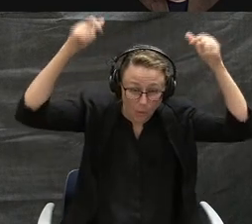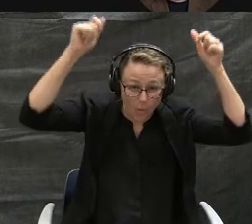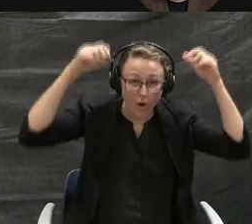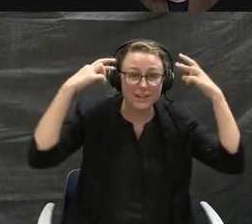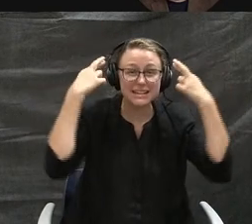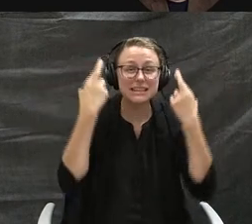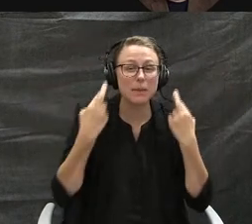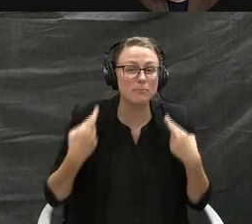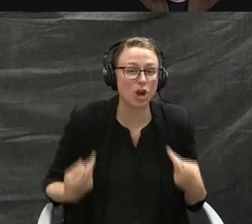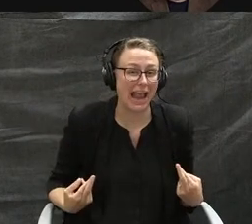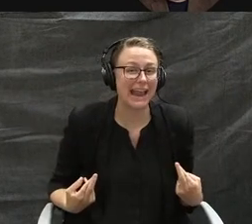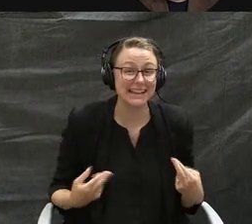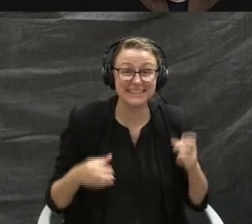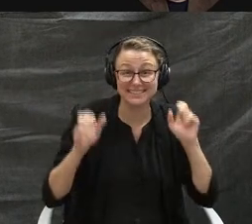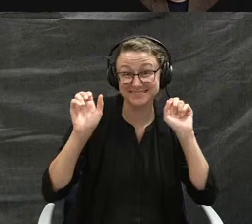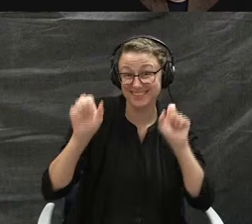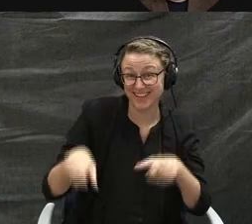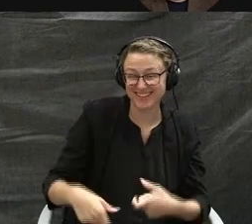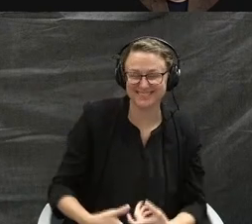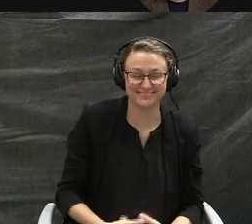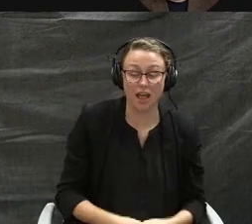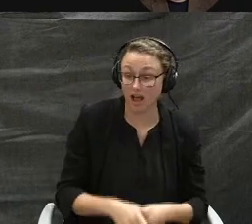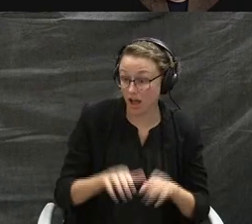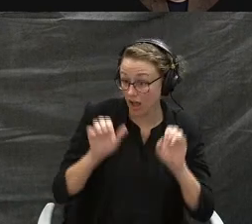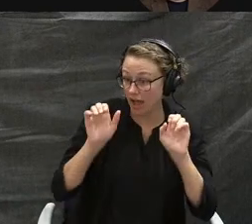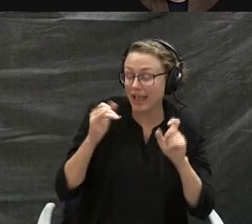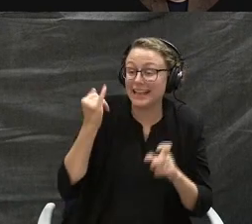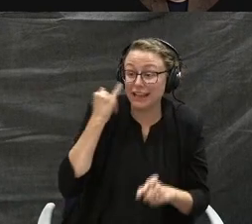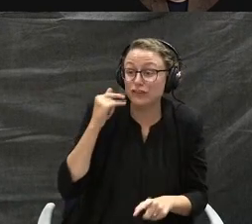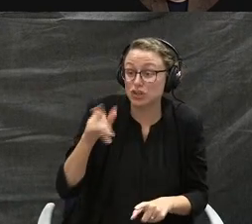arranged. If you're weird, I'll